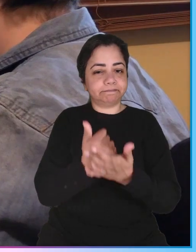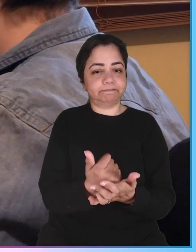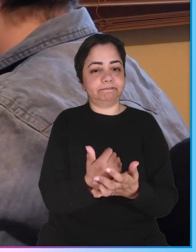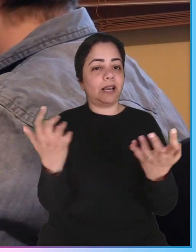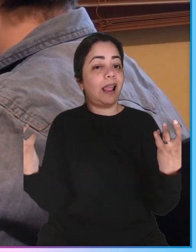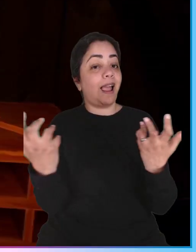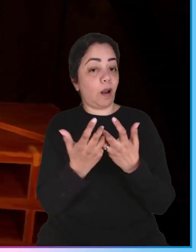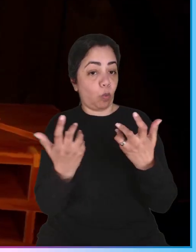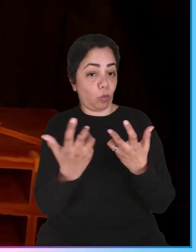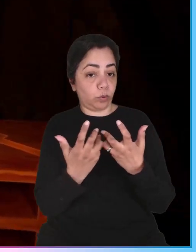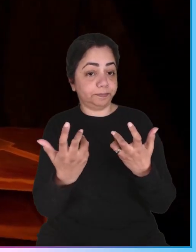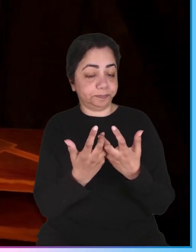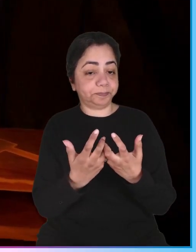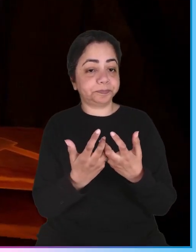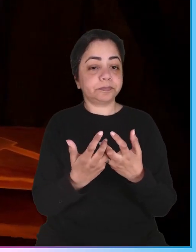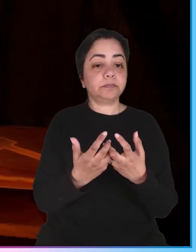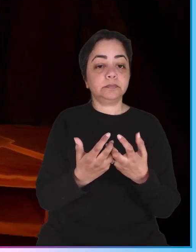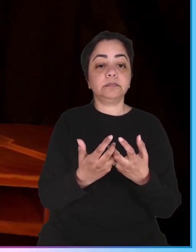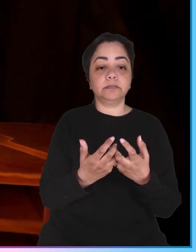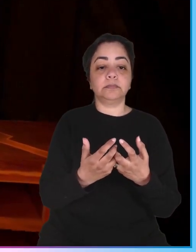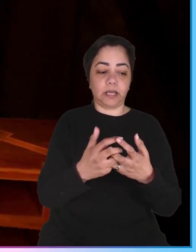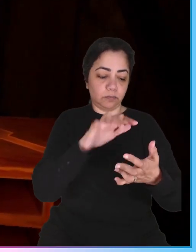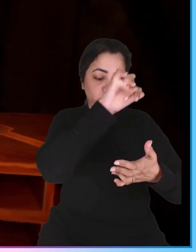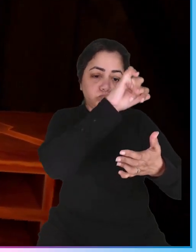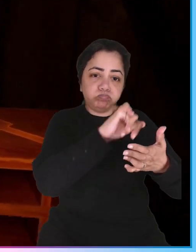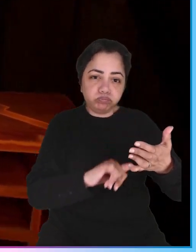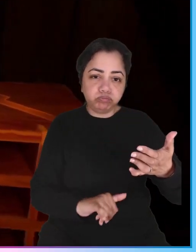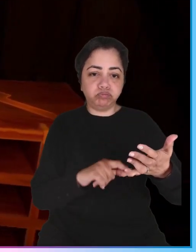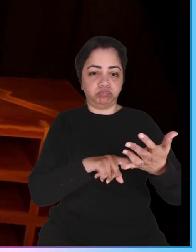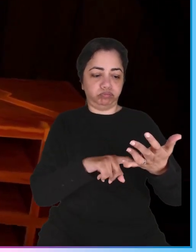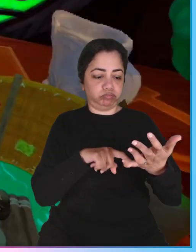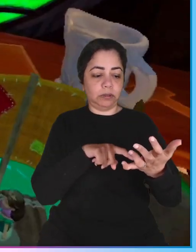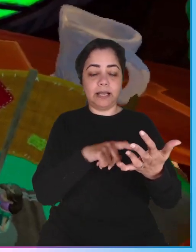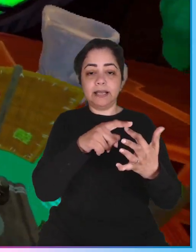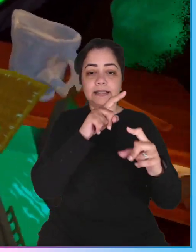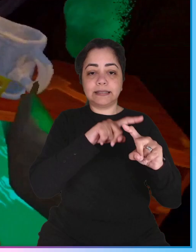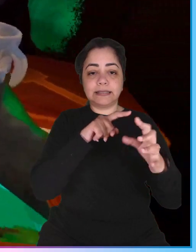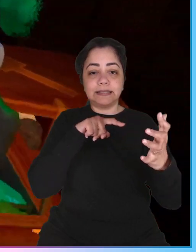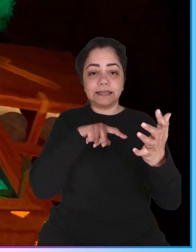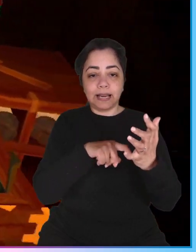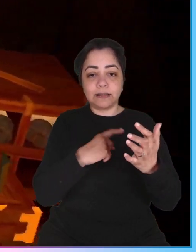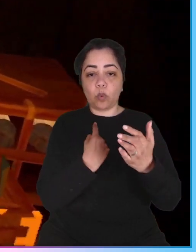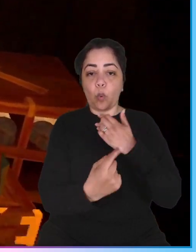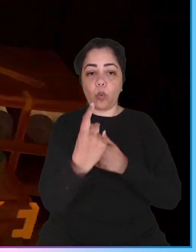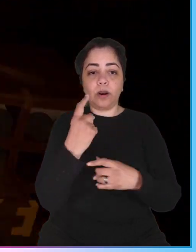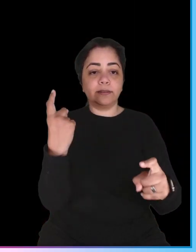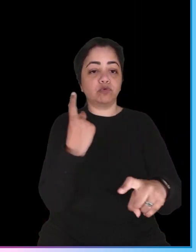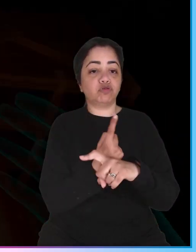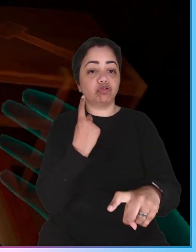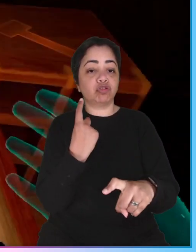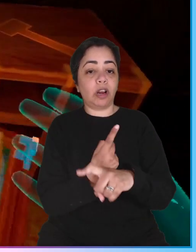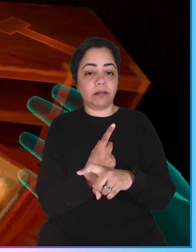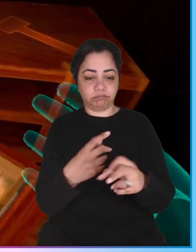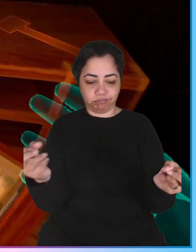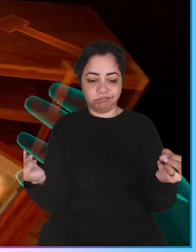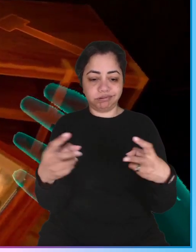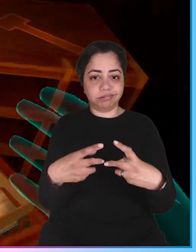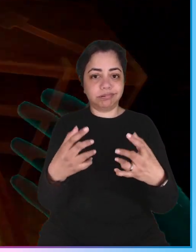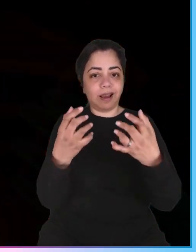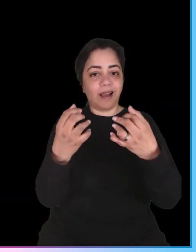A Knight in the Attic features comfort considerations like fully seated gameplay keeping actions within an arm's length and minimal requirement to bend or twist.